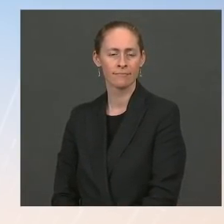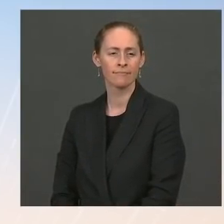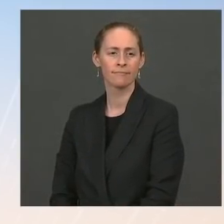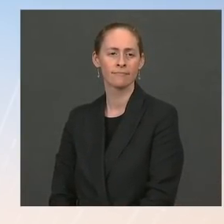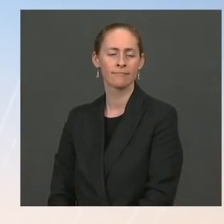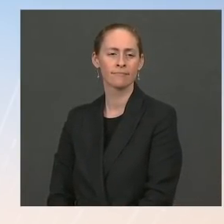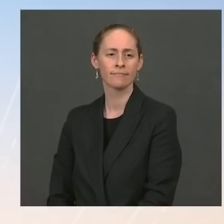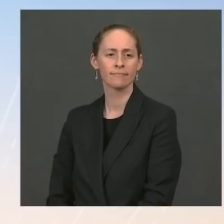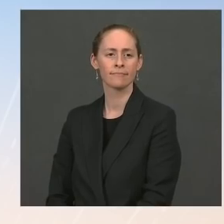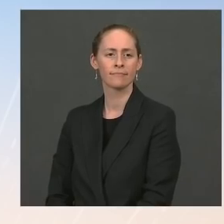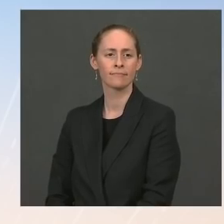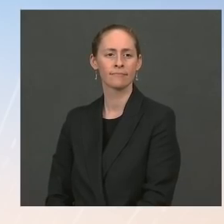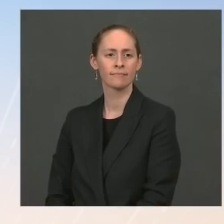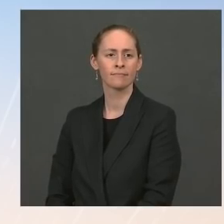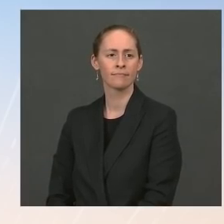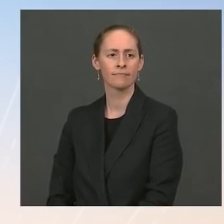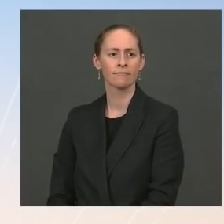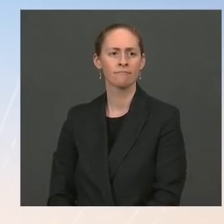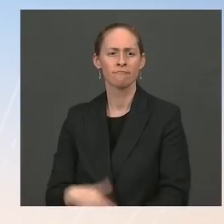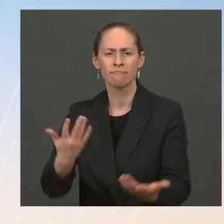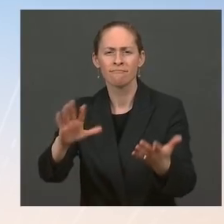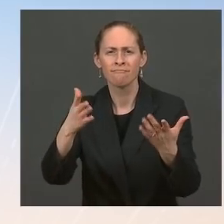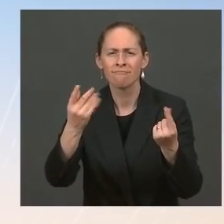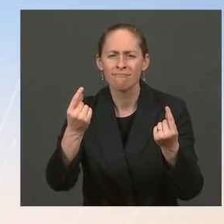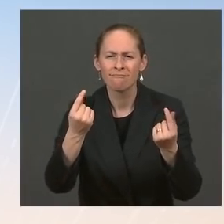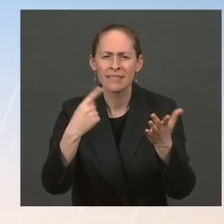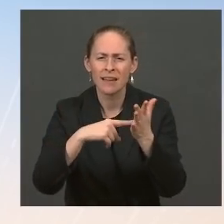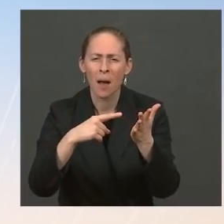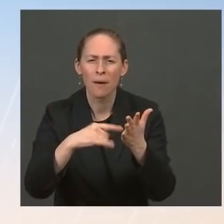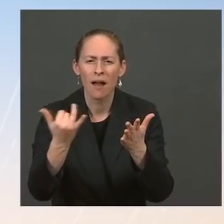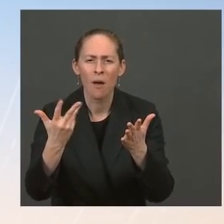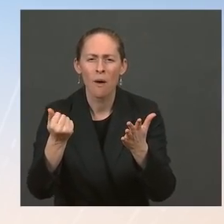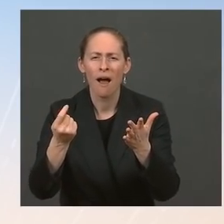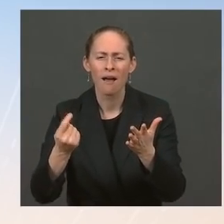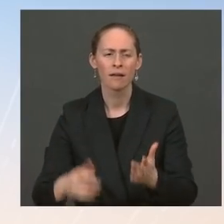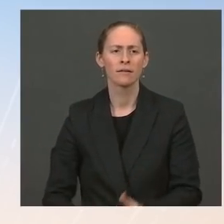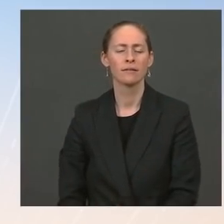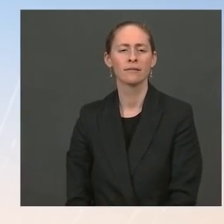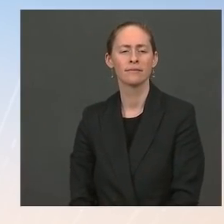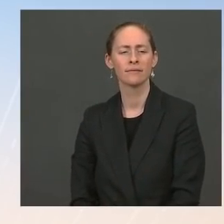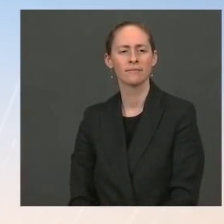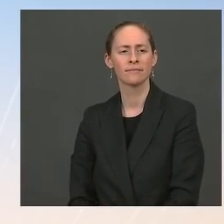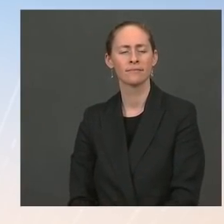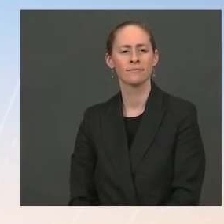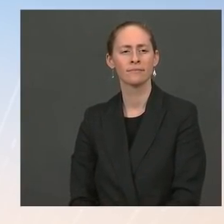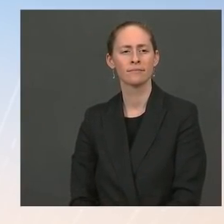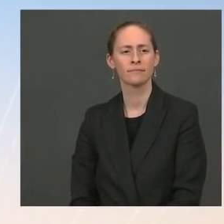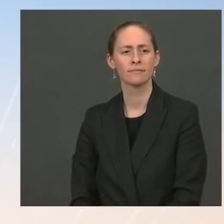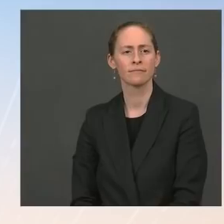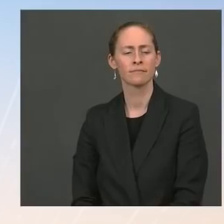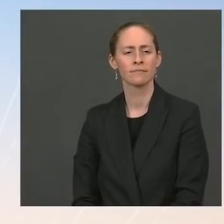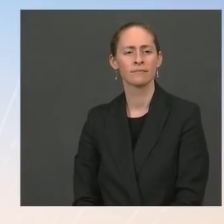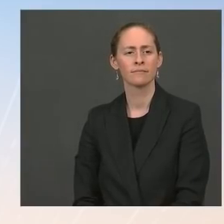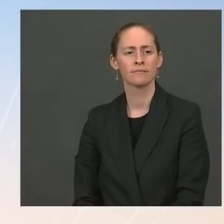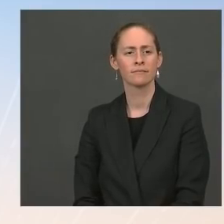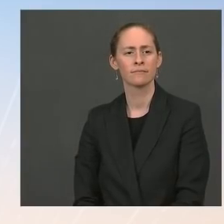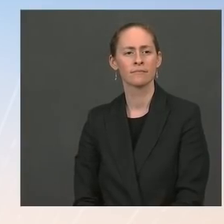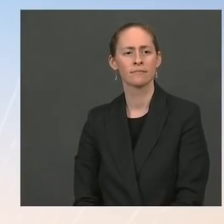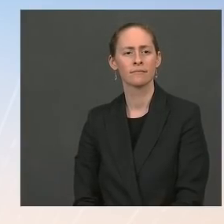Ms. Psaki: Like what are their examples? The Press: So, for instance, the Canadian Chamber of Commerce said -- told Politico today,